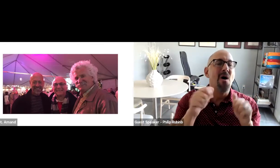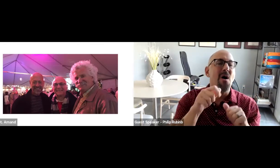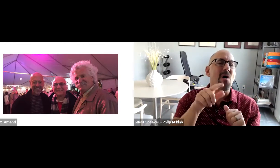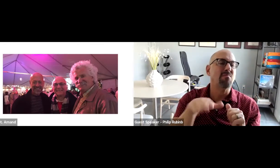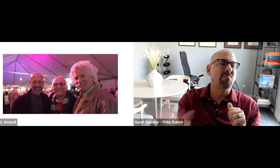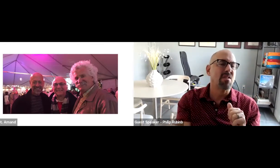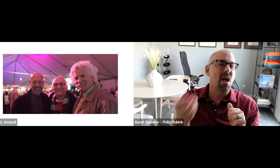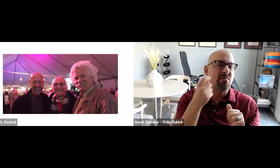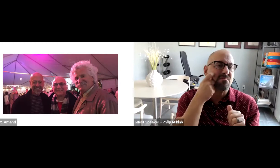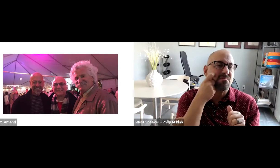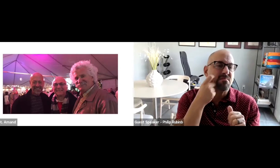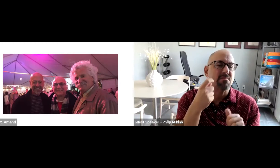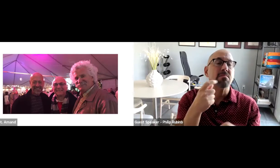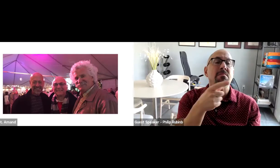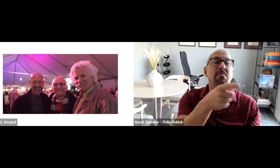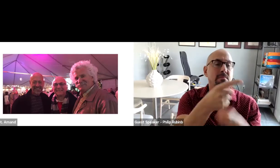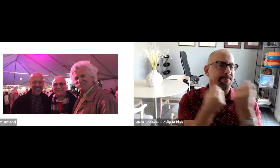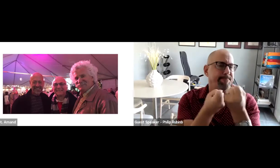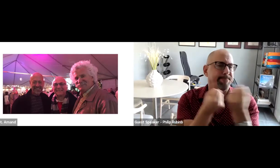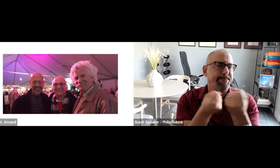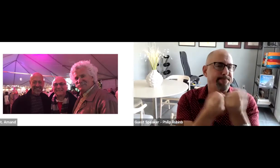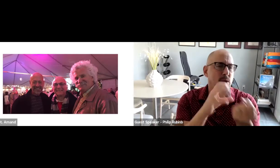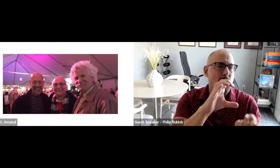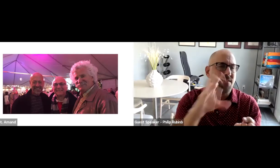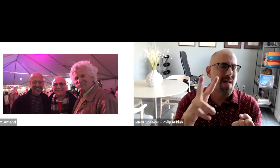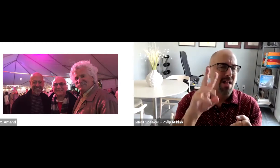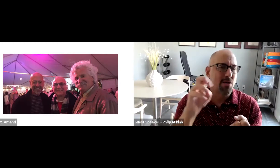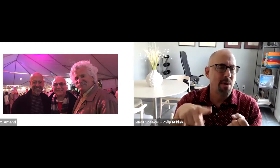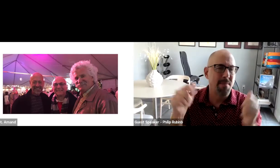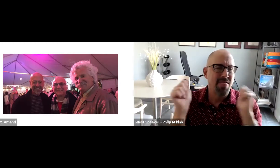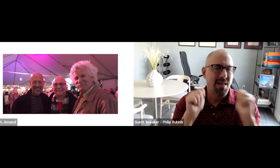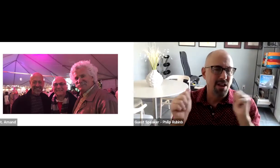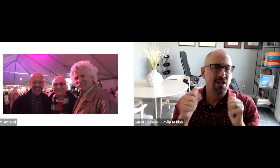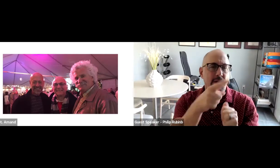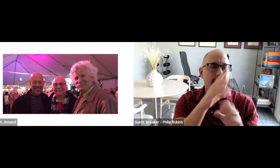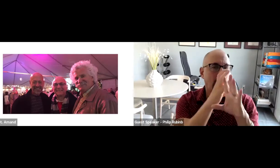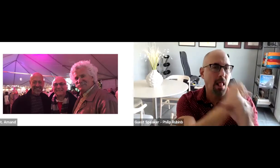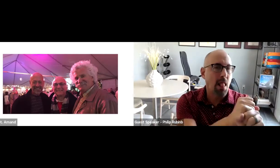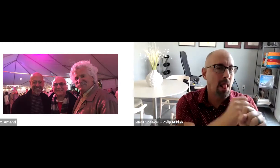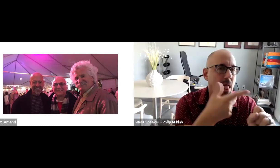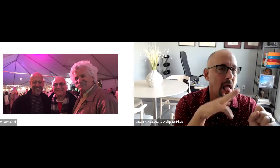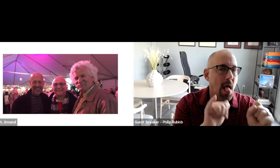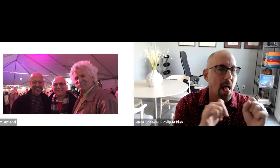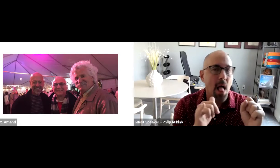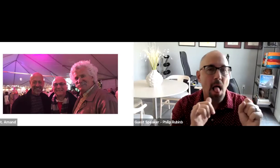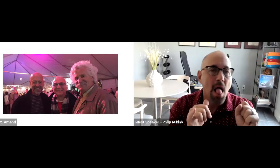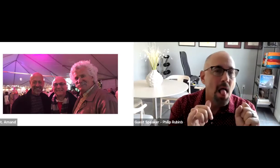He was also on "The Mary Tyler Moore Show" as well. He's passed away recently as well, but he really supported